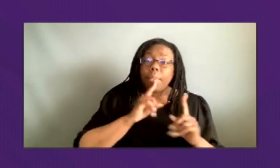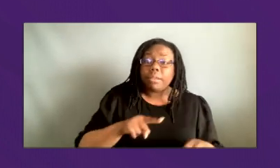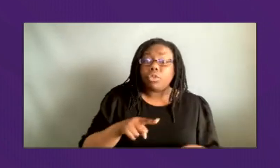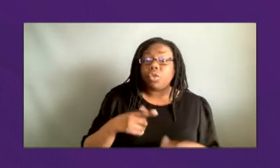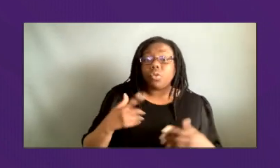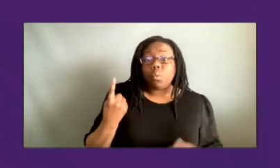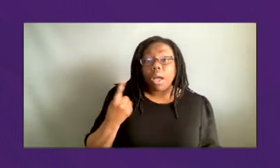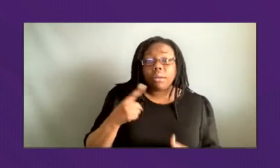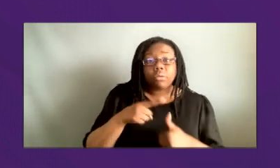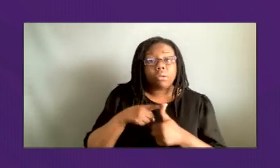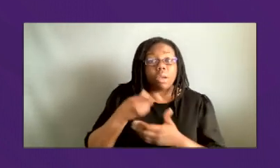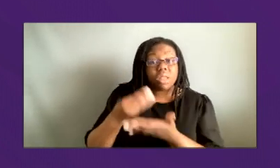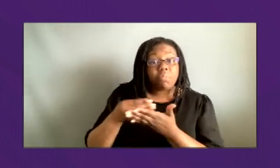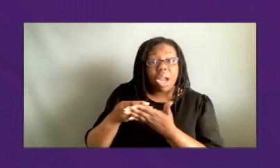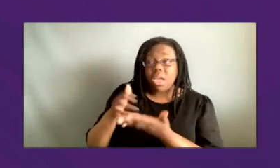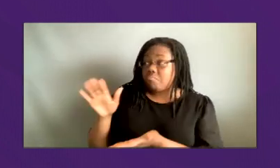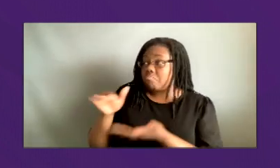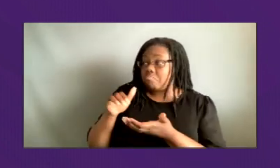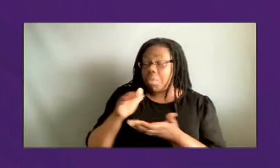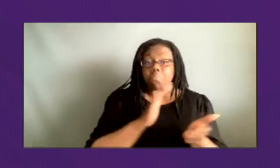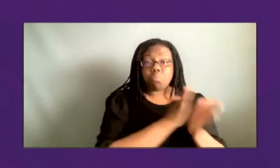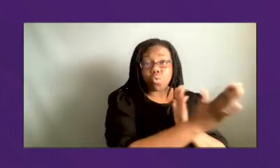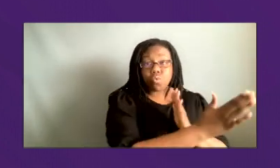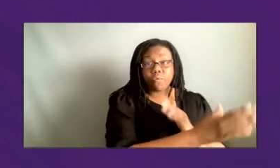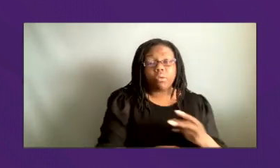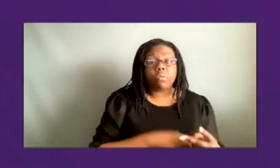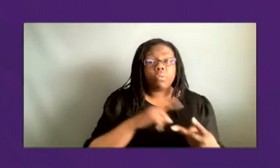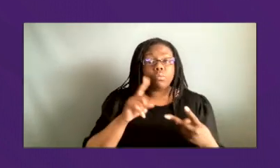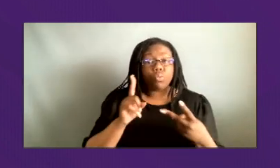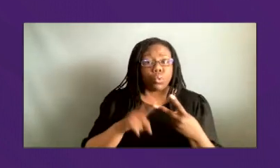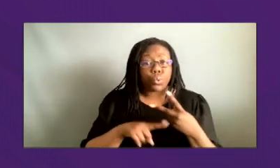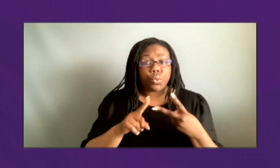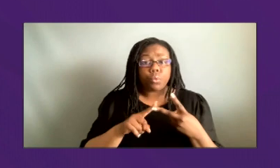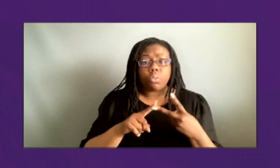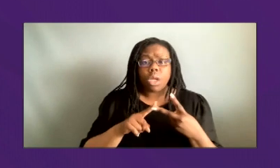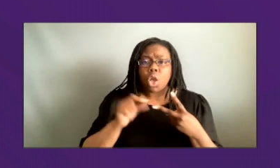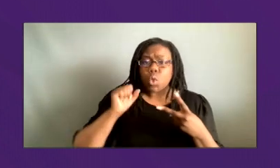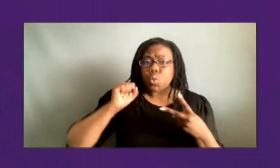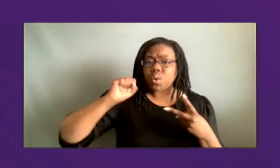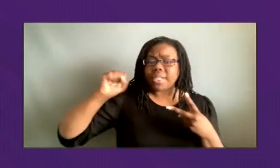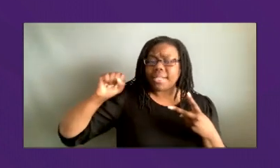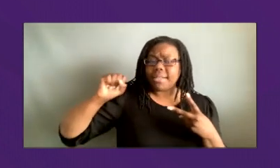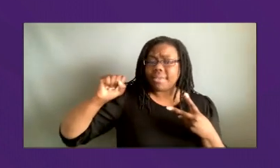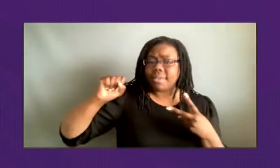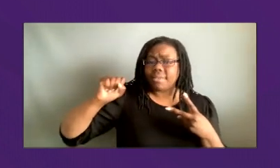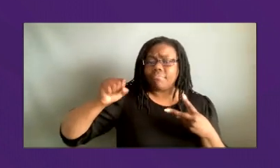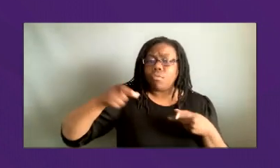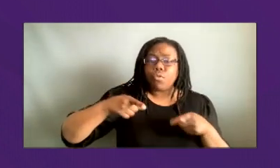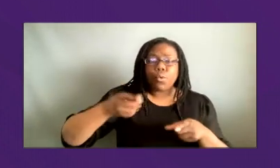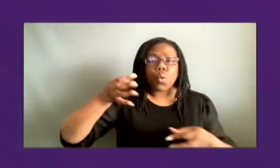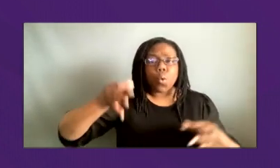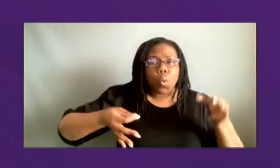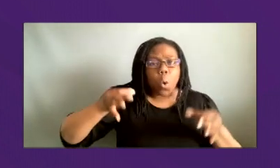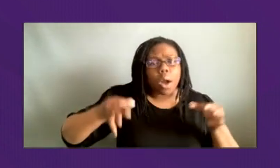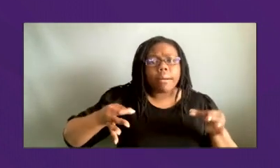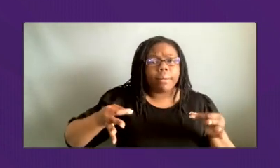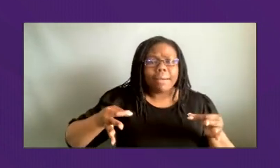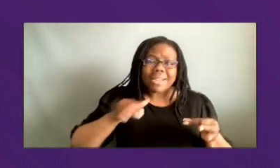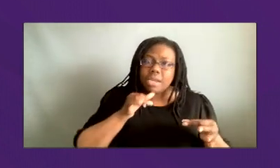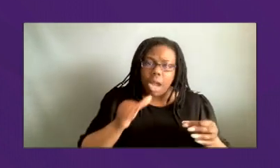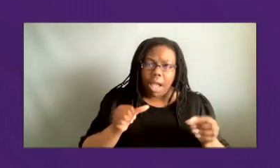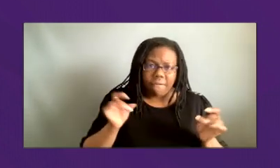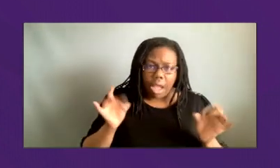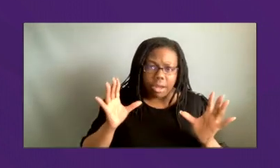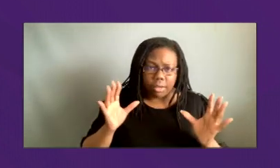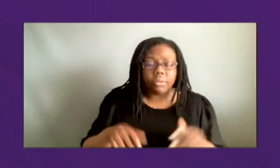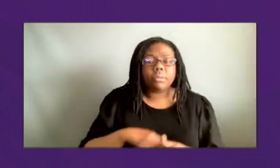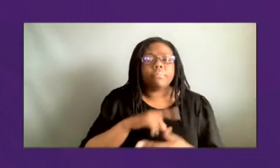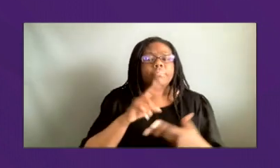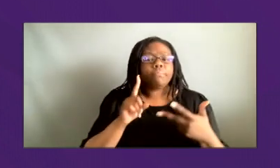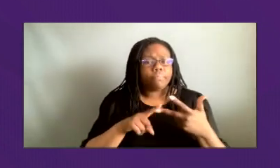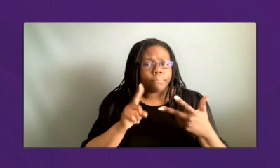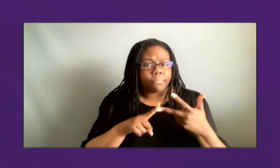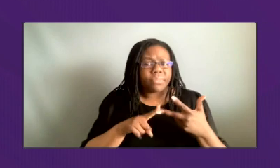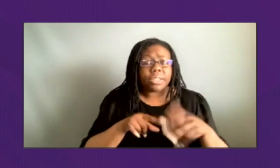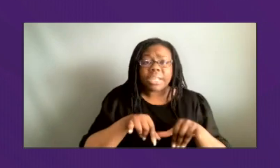or non-violence. Three, stay and try to blend in. Or four, refuse to move and be willing to fight.